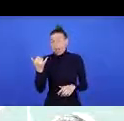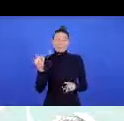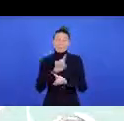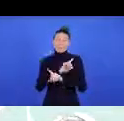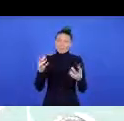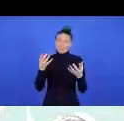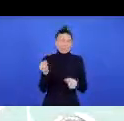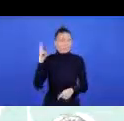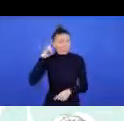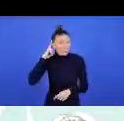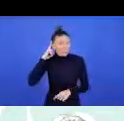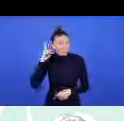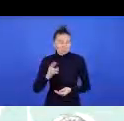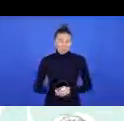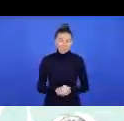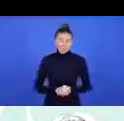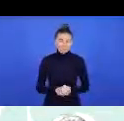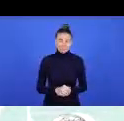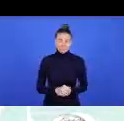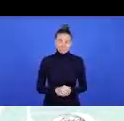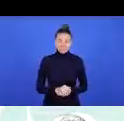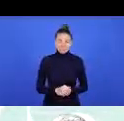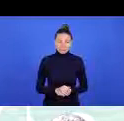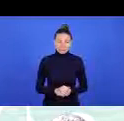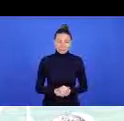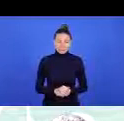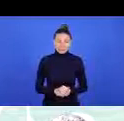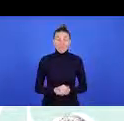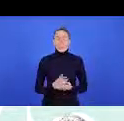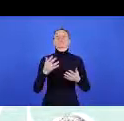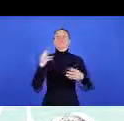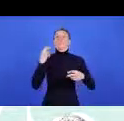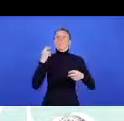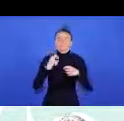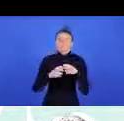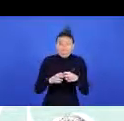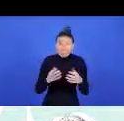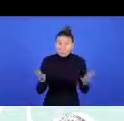they do not. The low